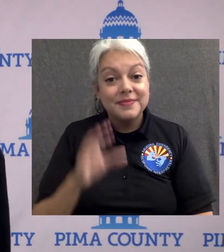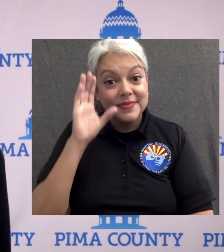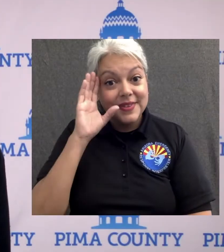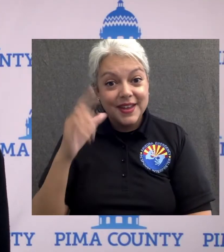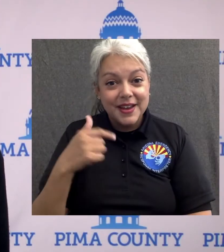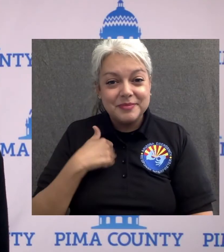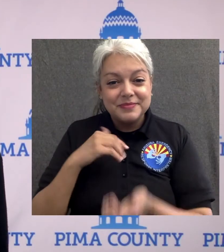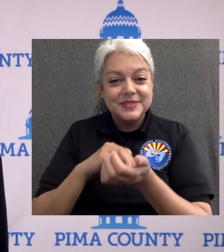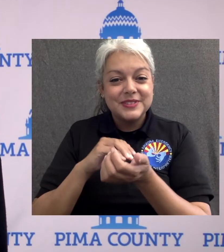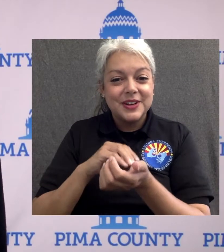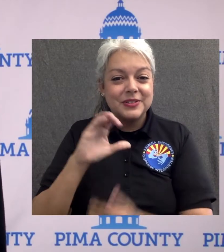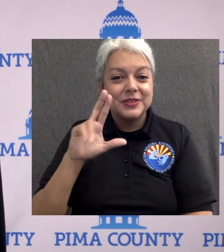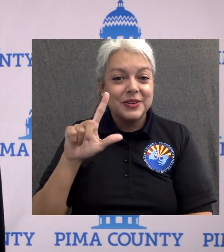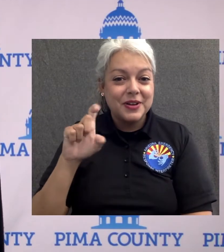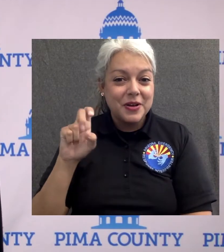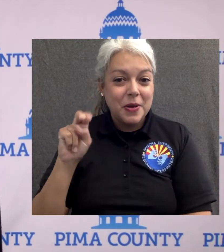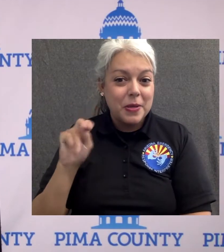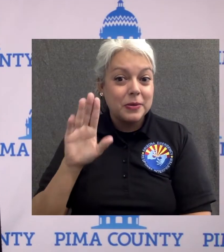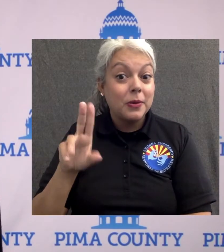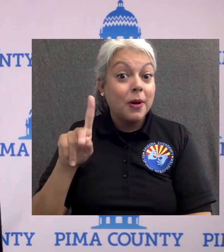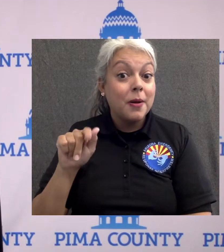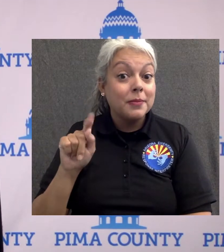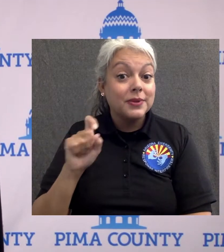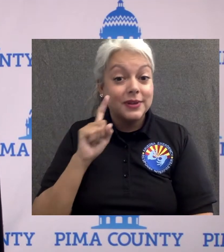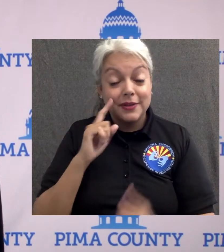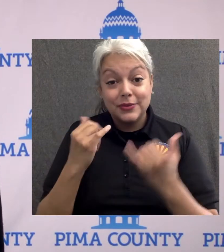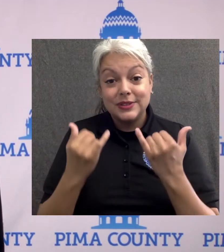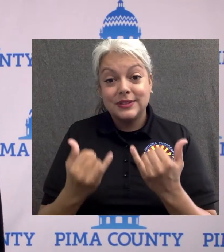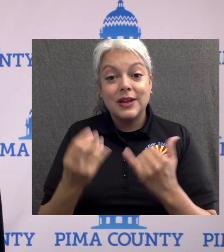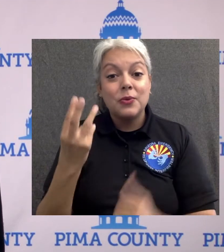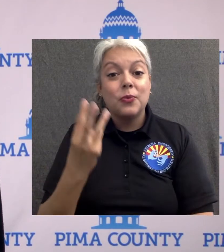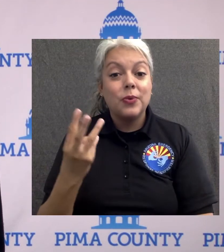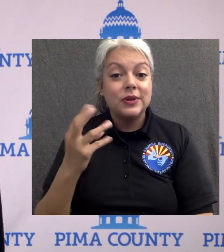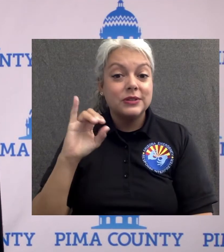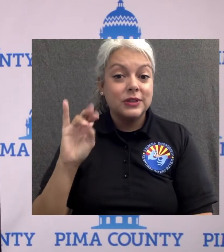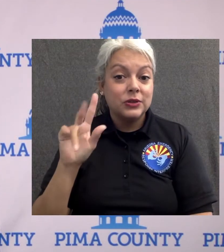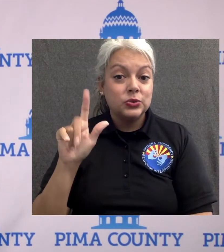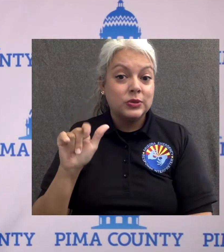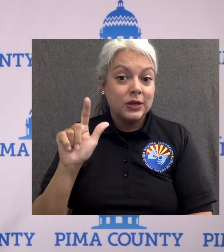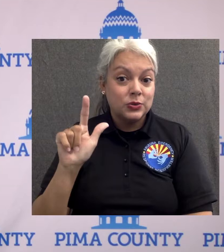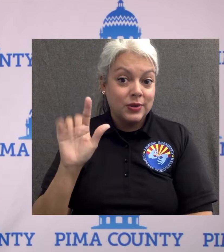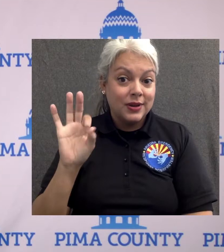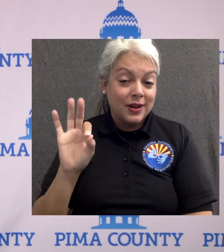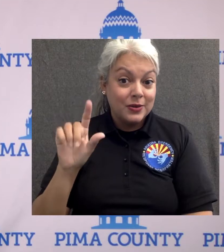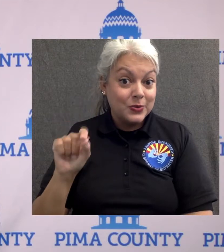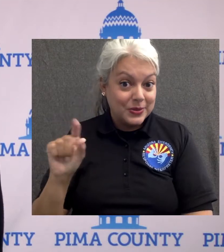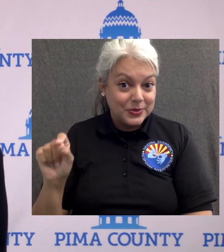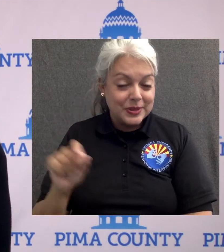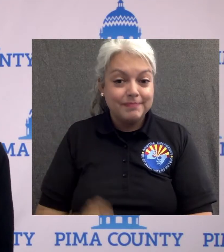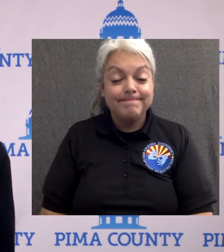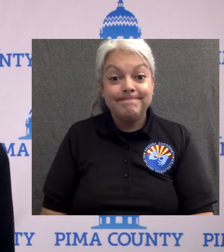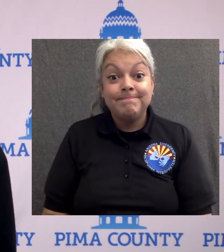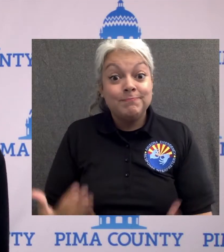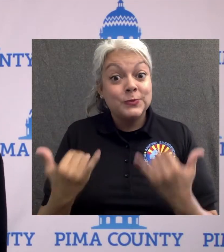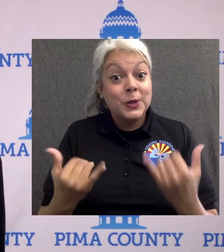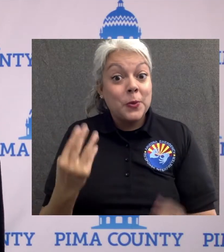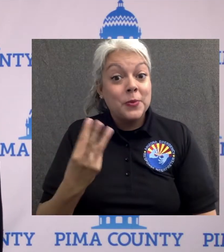hi it's dr teresa cullen bringing you your pima county health update for july 29th 2020. it's a wednesday so we're going to